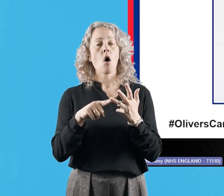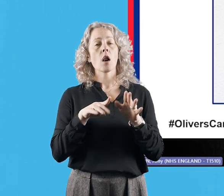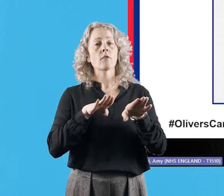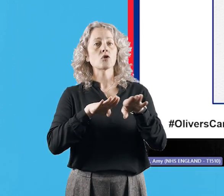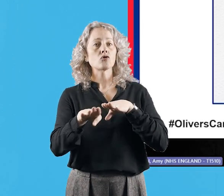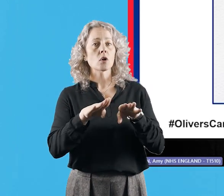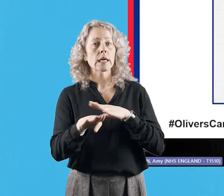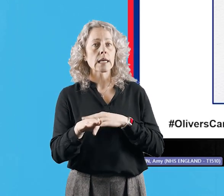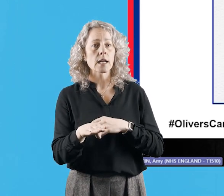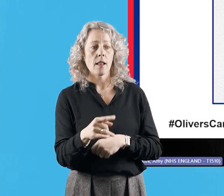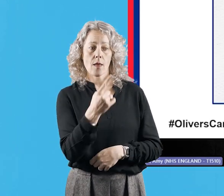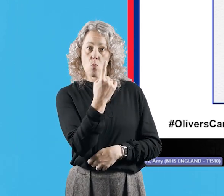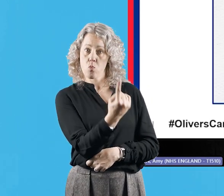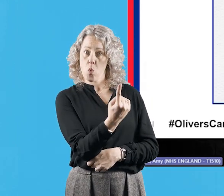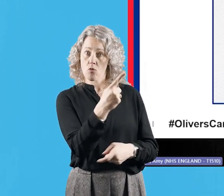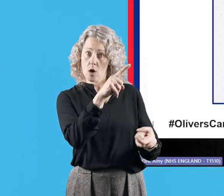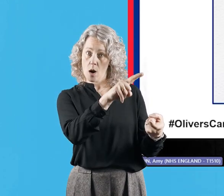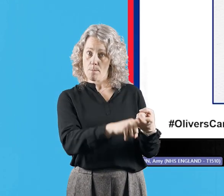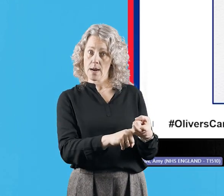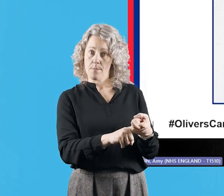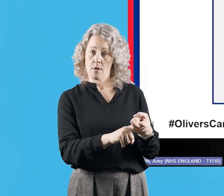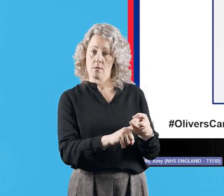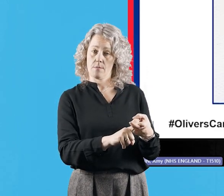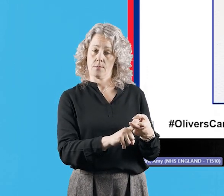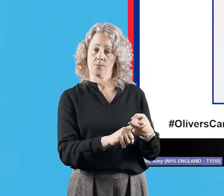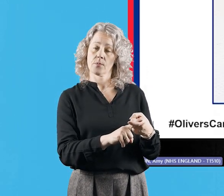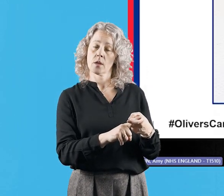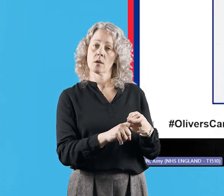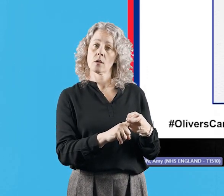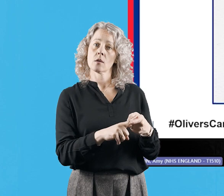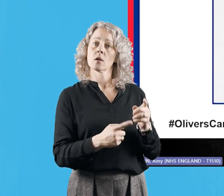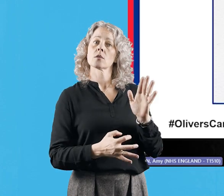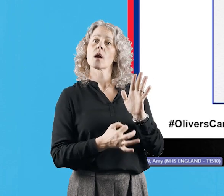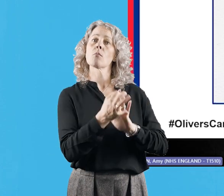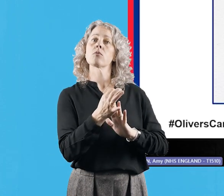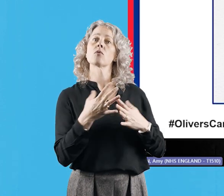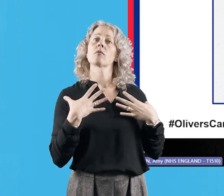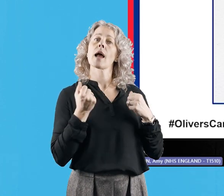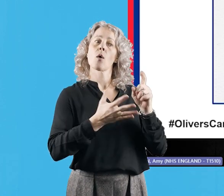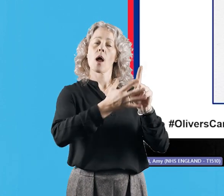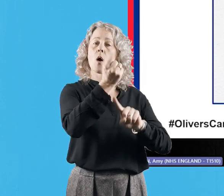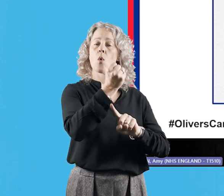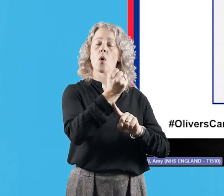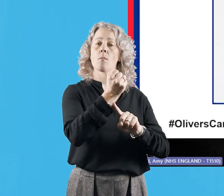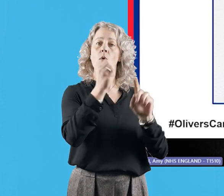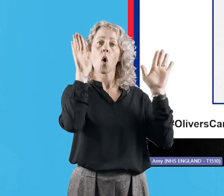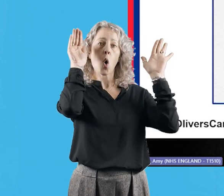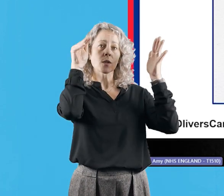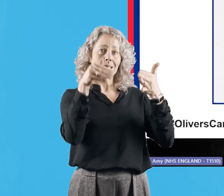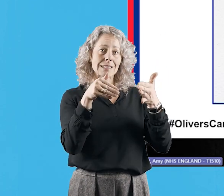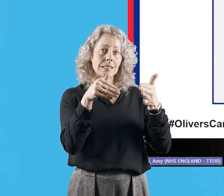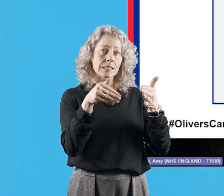Oliver's training is just one of the commitments to improving health outcomes for autistic people and people with a